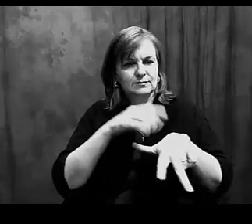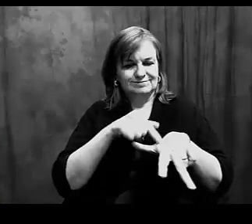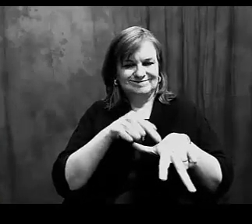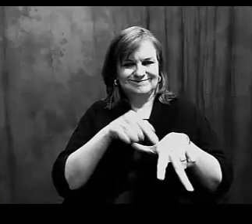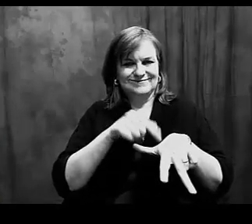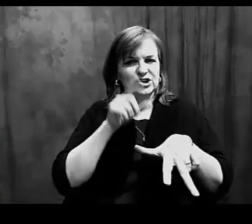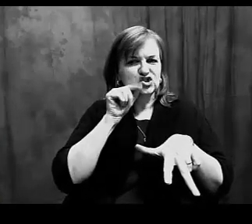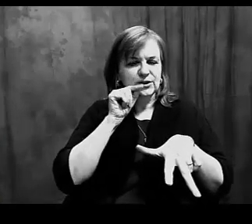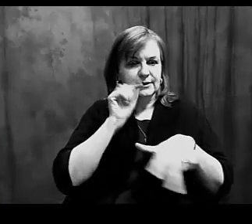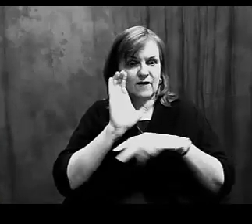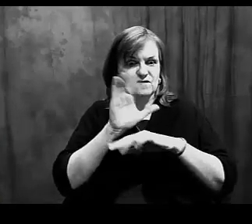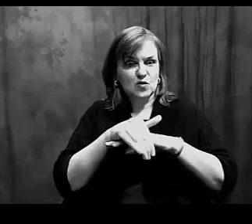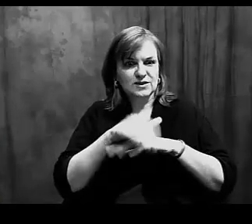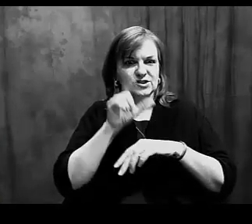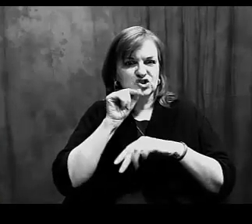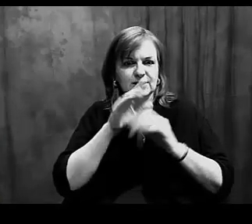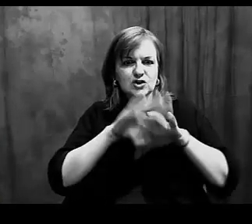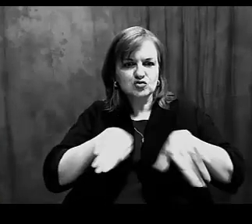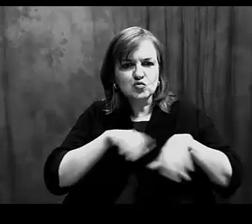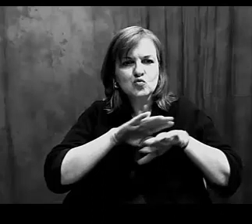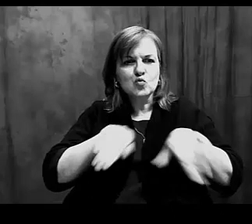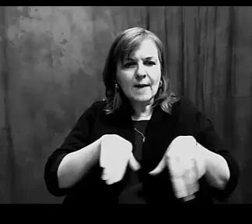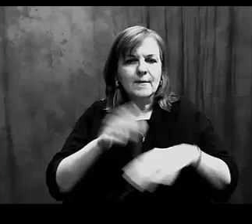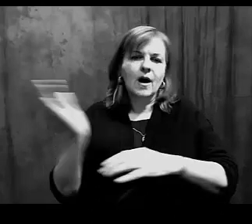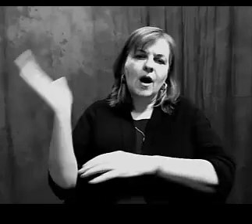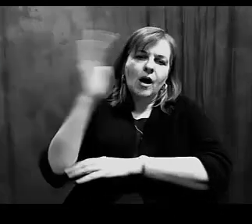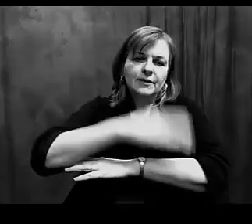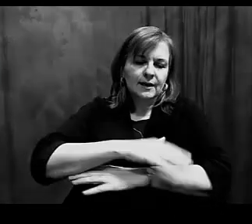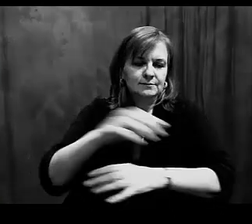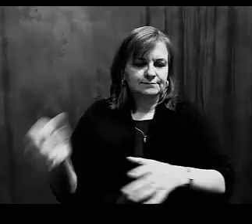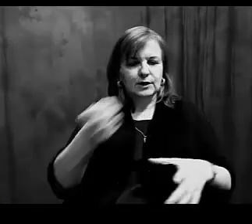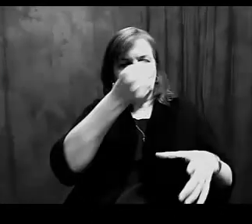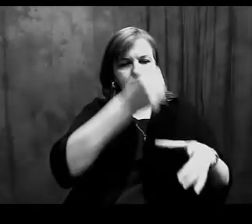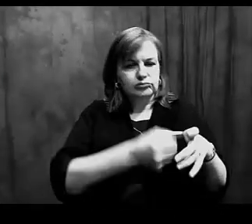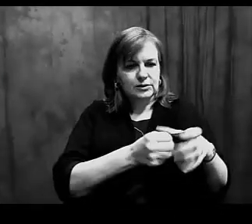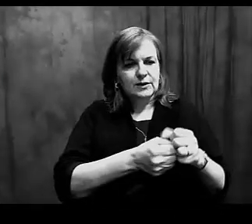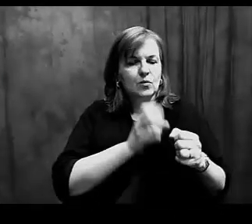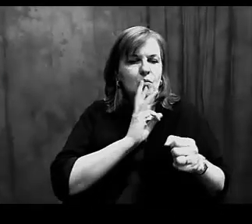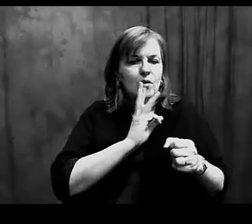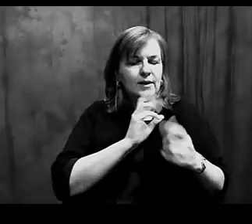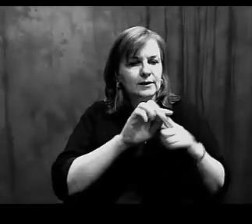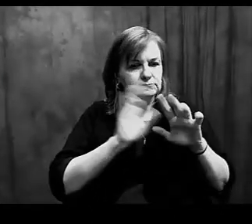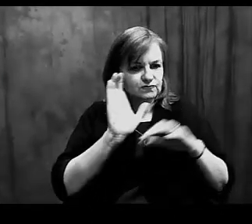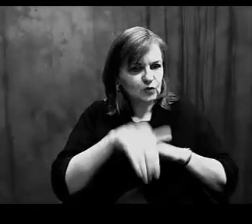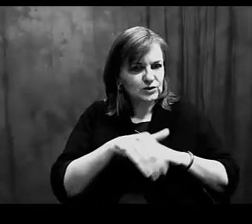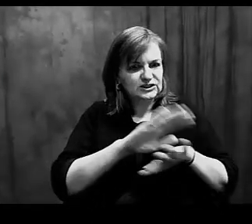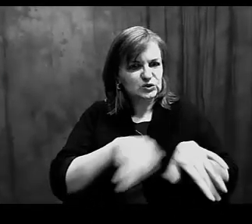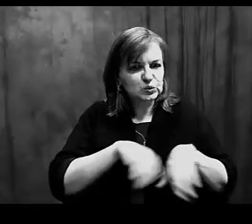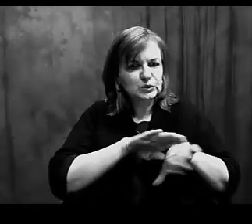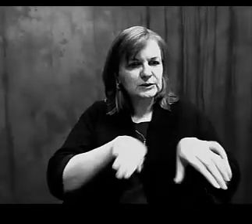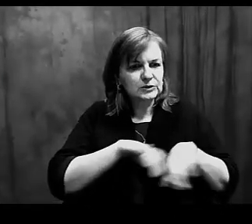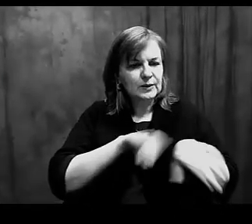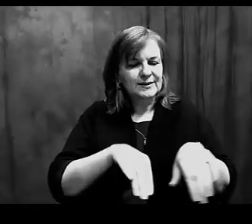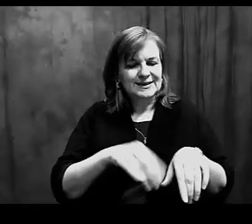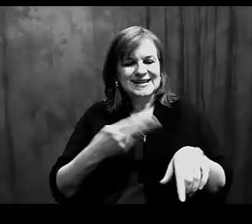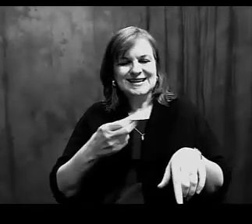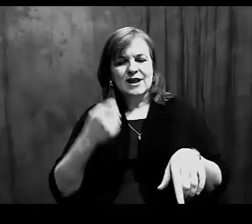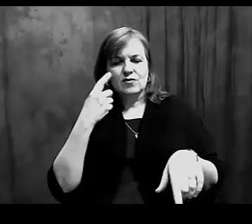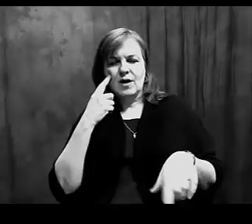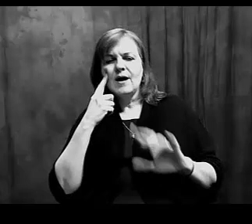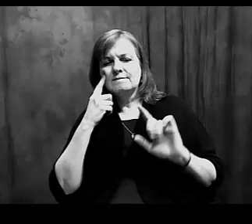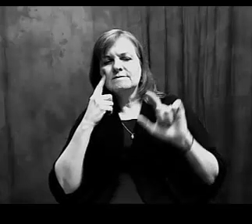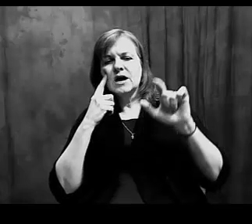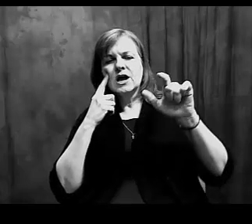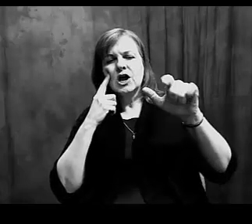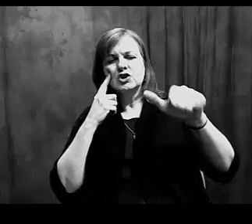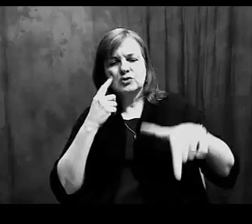if you took a chicken and you made it swim all day long -- so put it in a pool and you made it swim all day long -- eventually